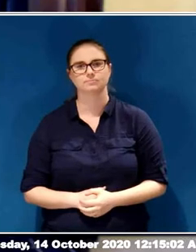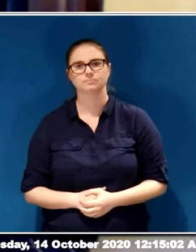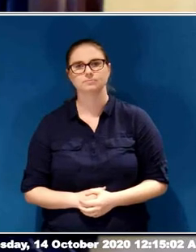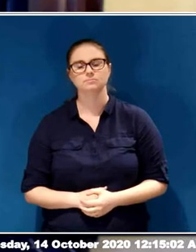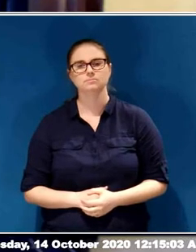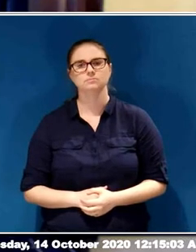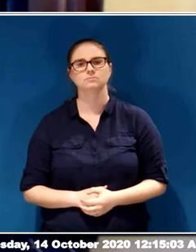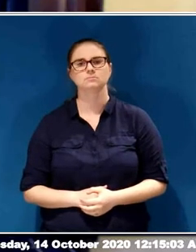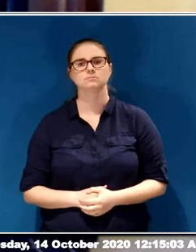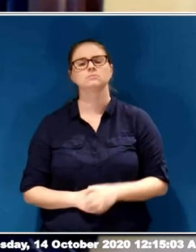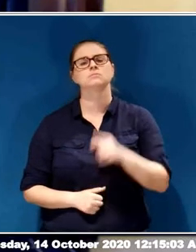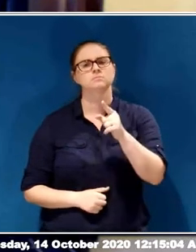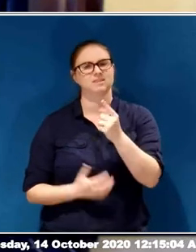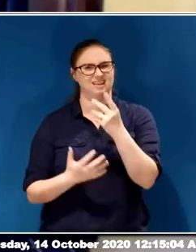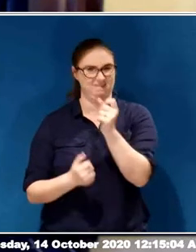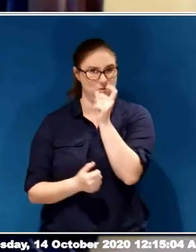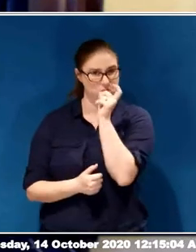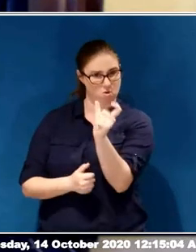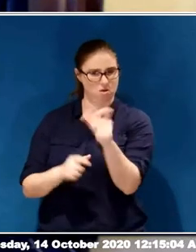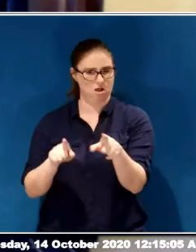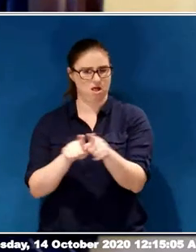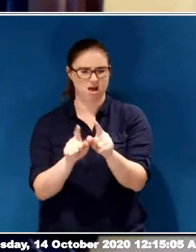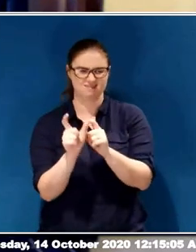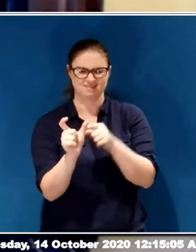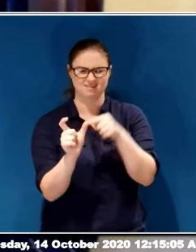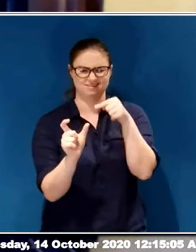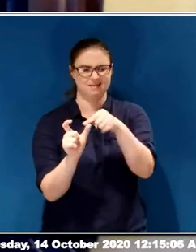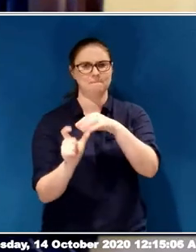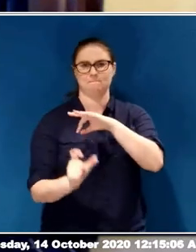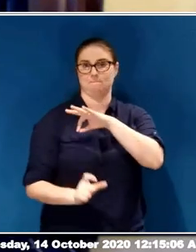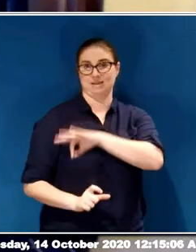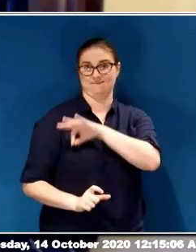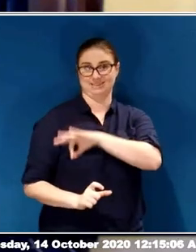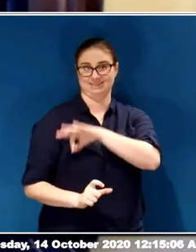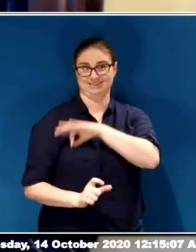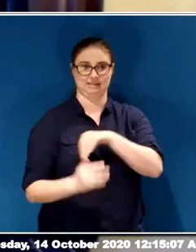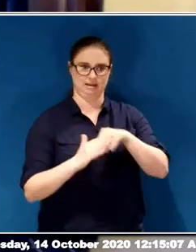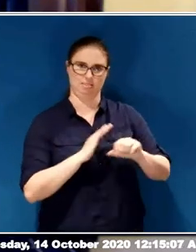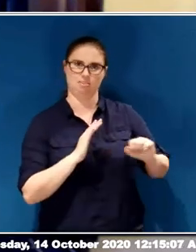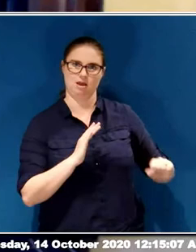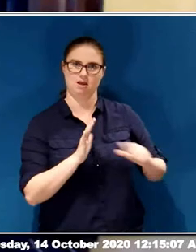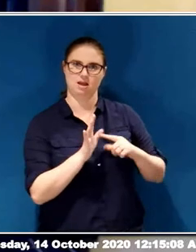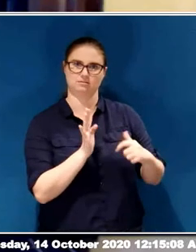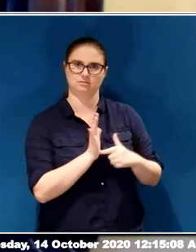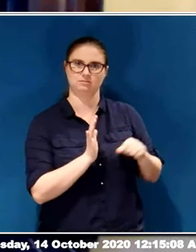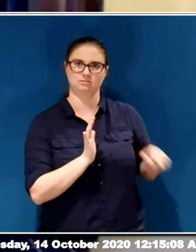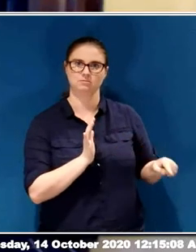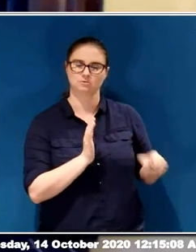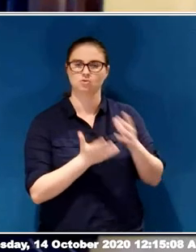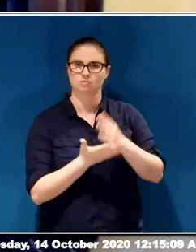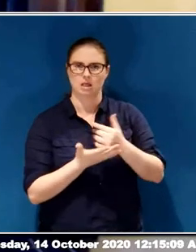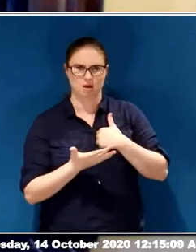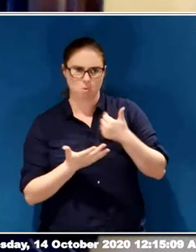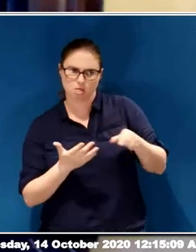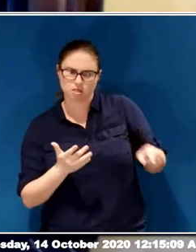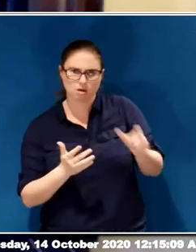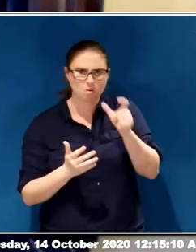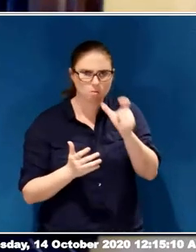So I am drawing on those words when I talk about the need for an adjustment to make a tangible difference to a young person.